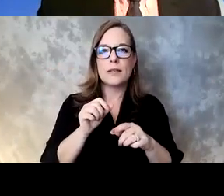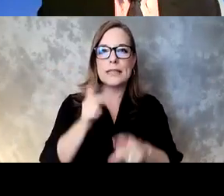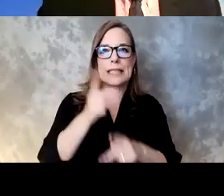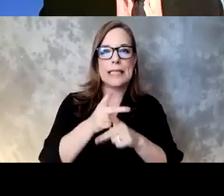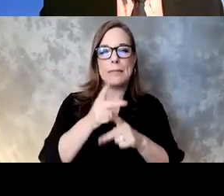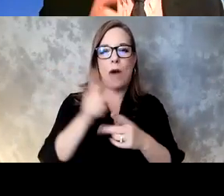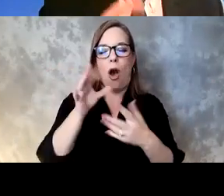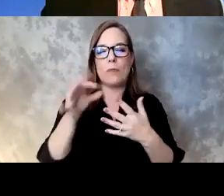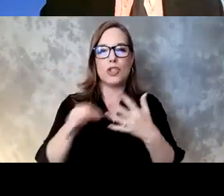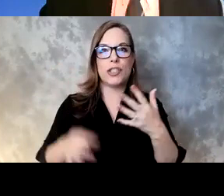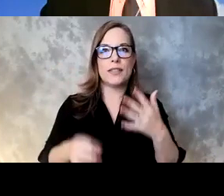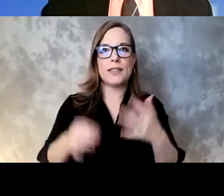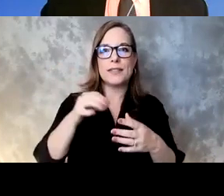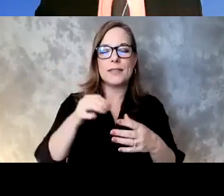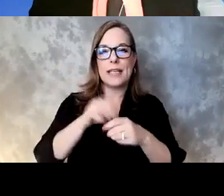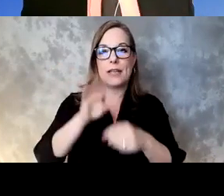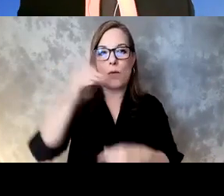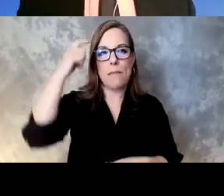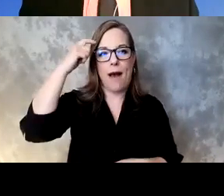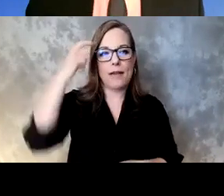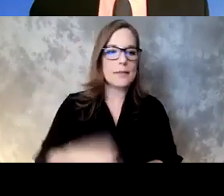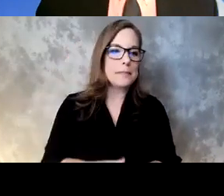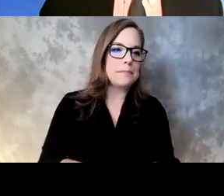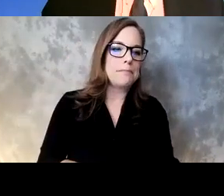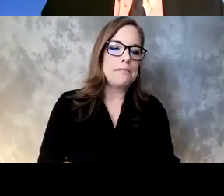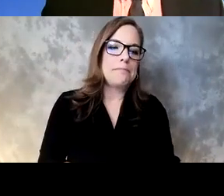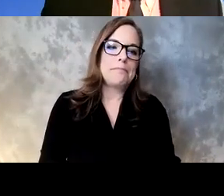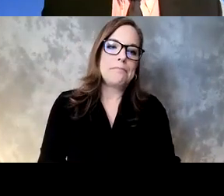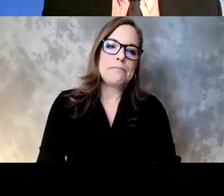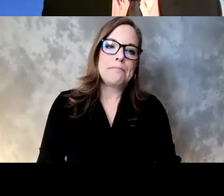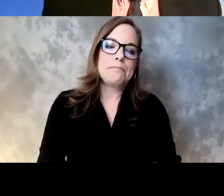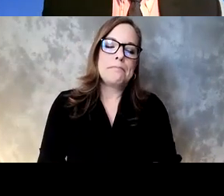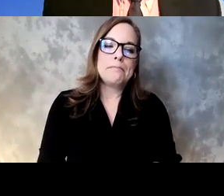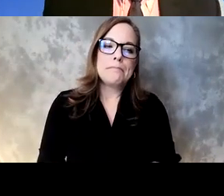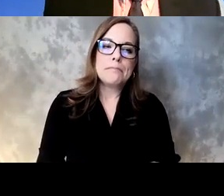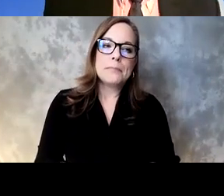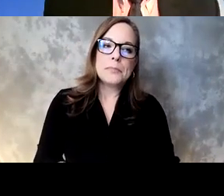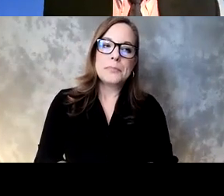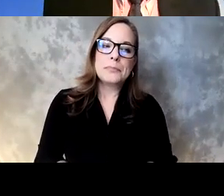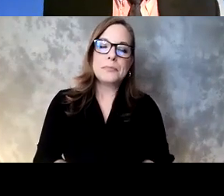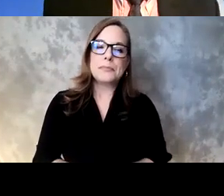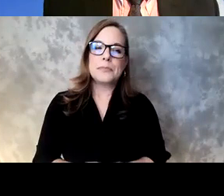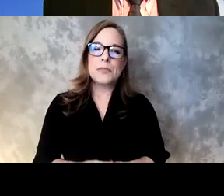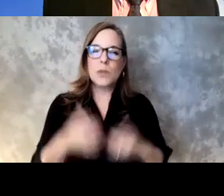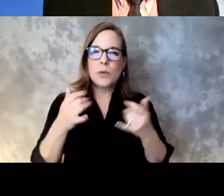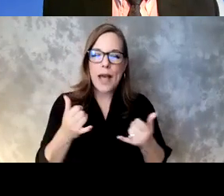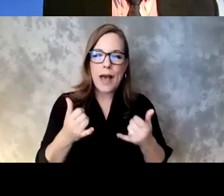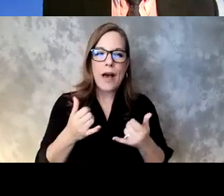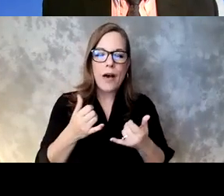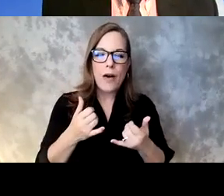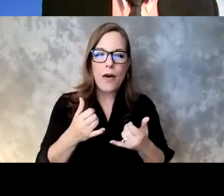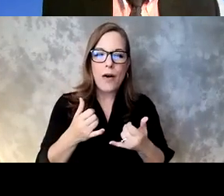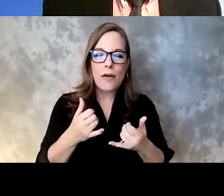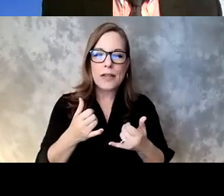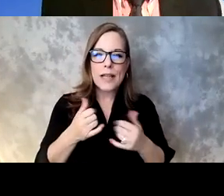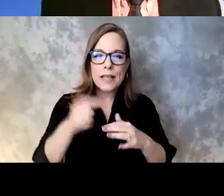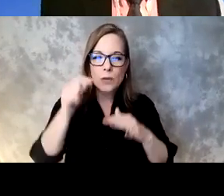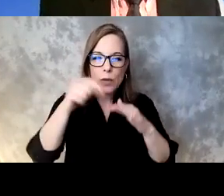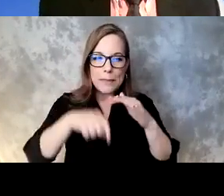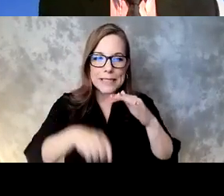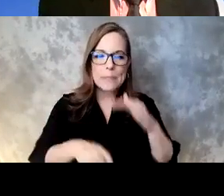Next slide please. So let's dig a little deeper into how to choose different models of service